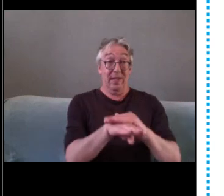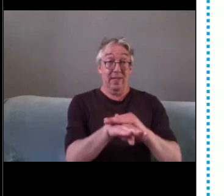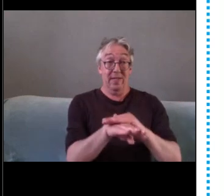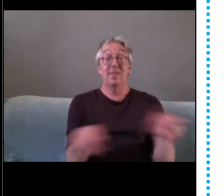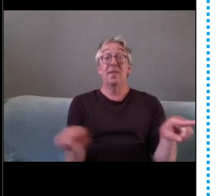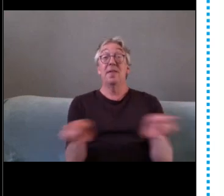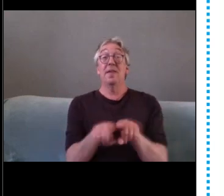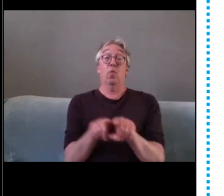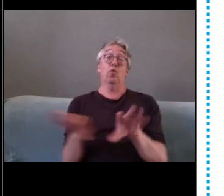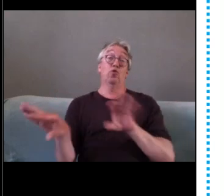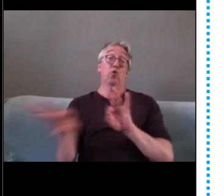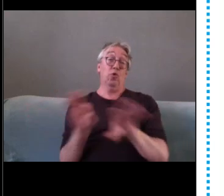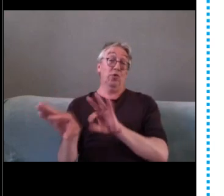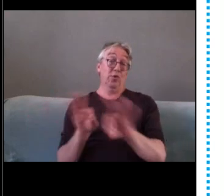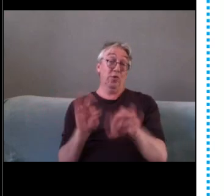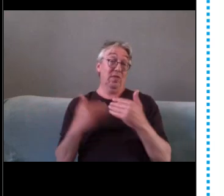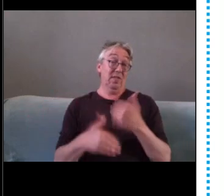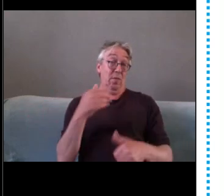and how this comes in to play.